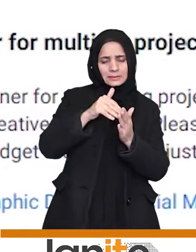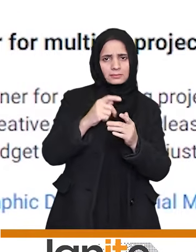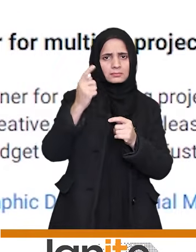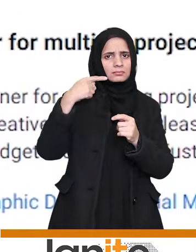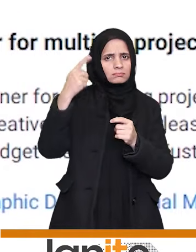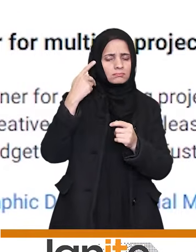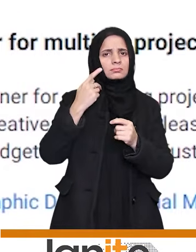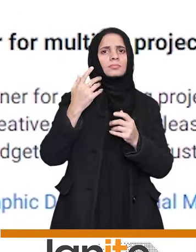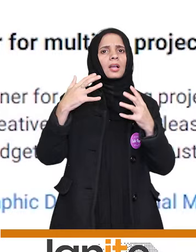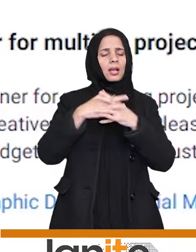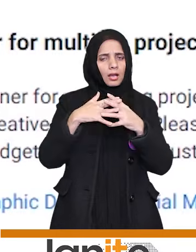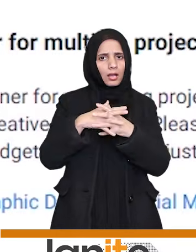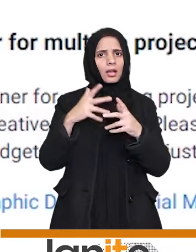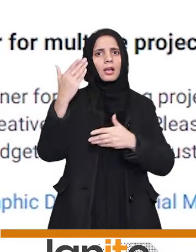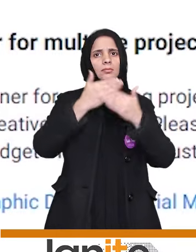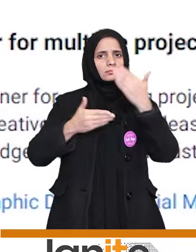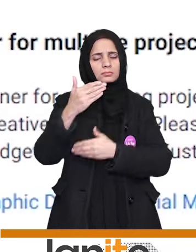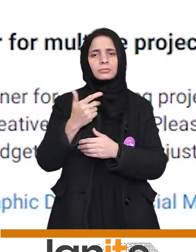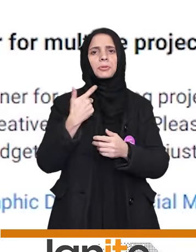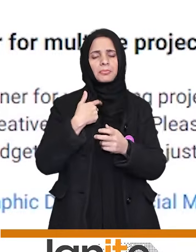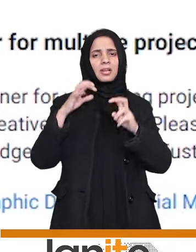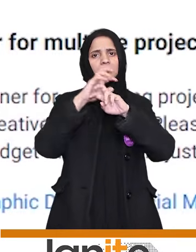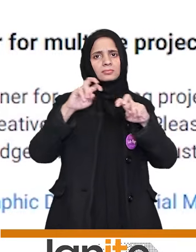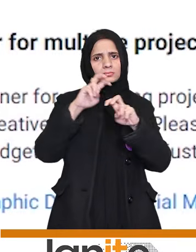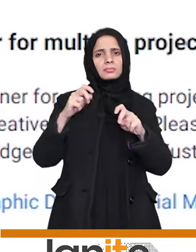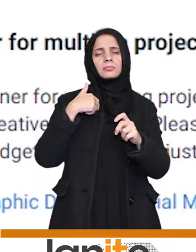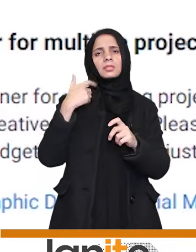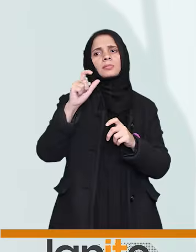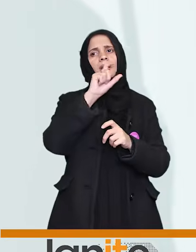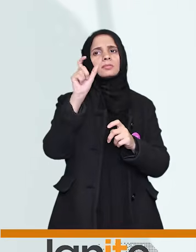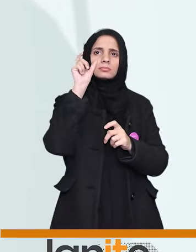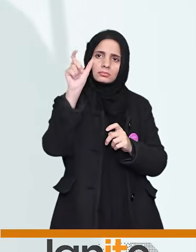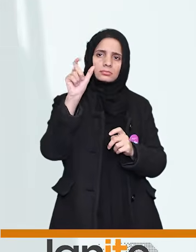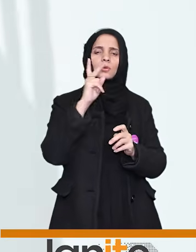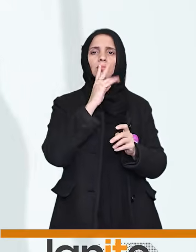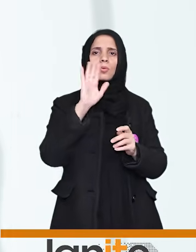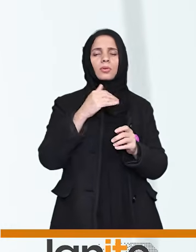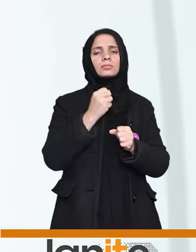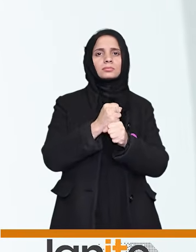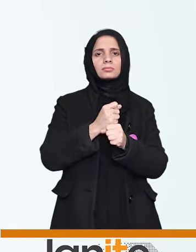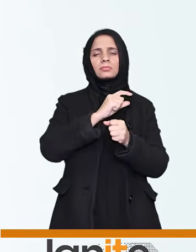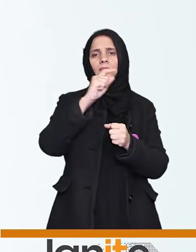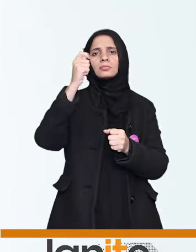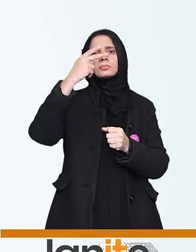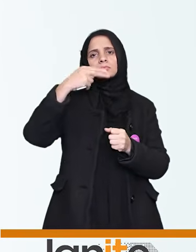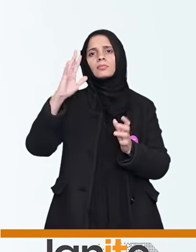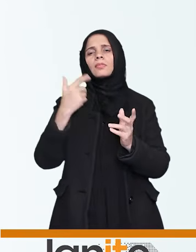Actually, I wrote the keyword of ‘Graphic’ on the search keyword here. And then I clicked on search.